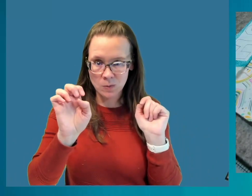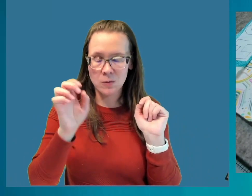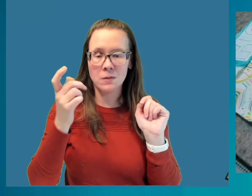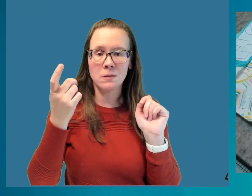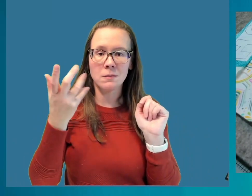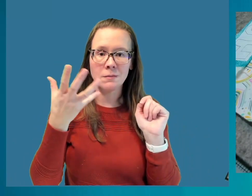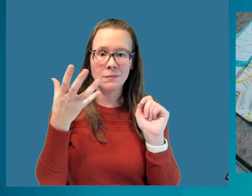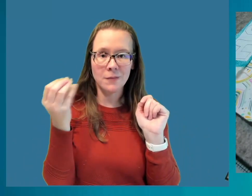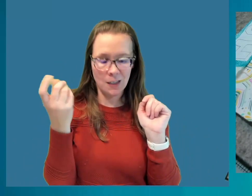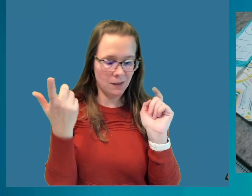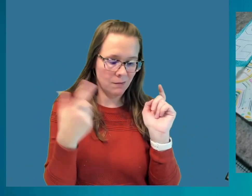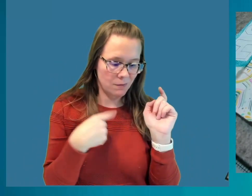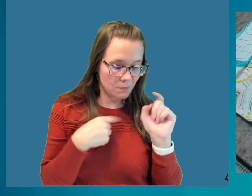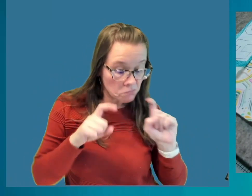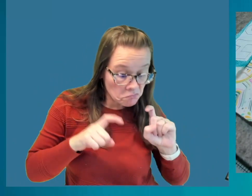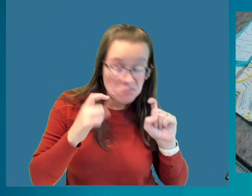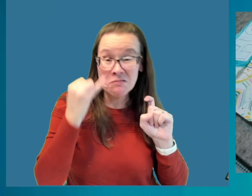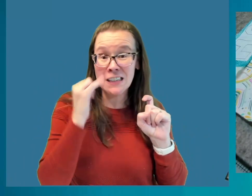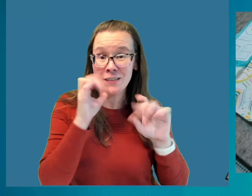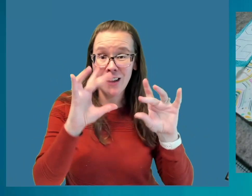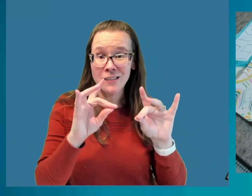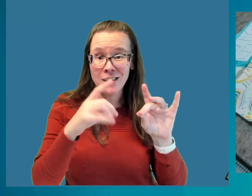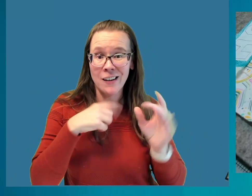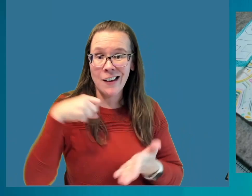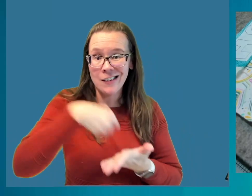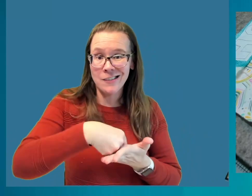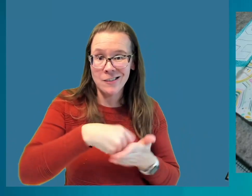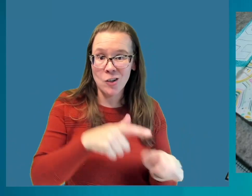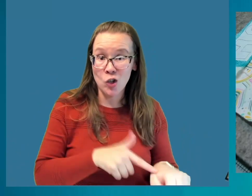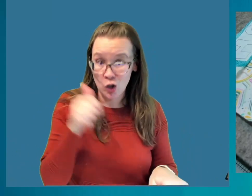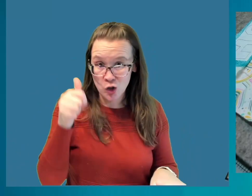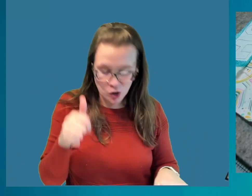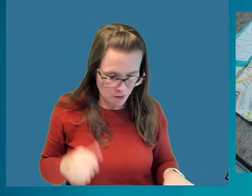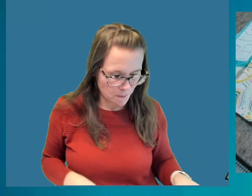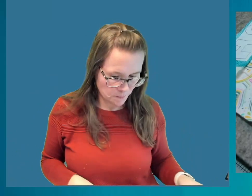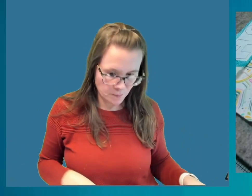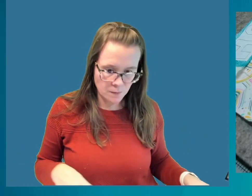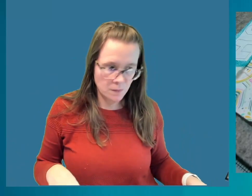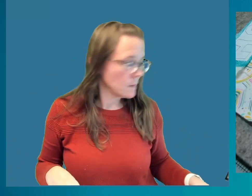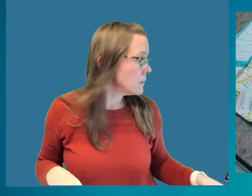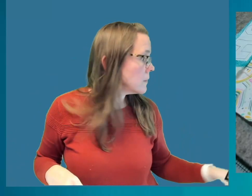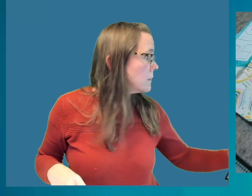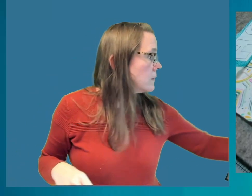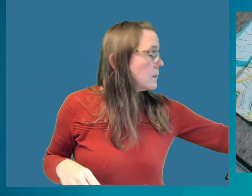fusible you're using. Follow the instructions on your fusible. And today, in general,